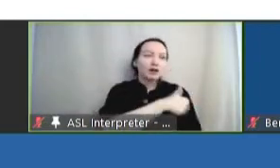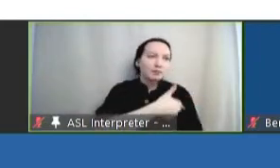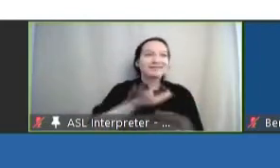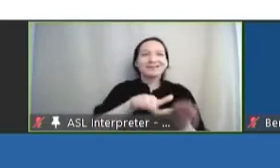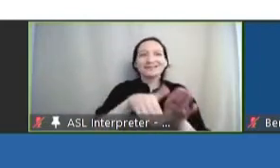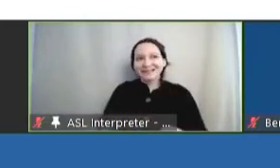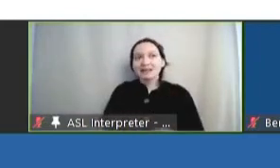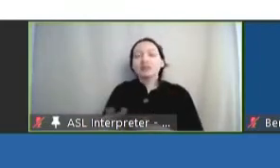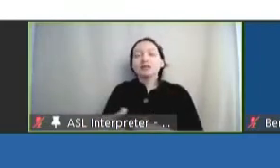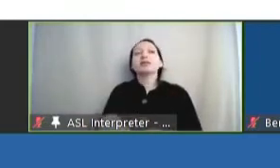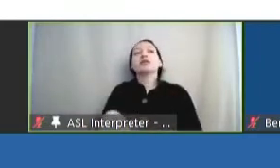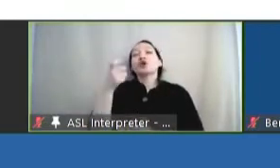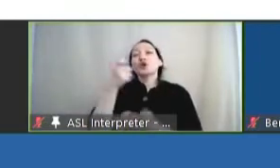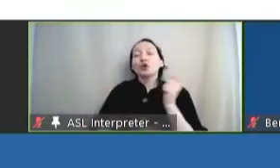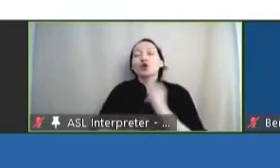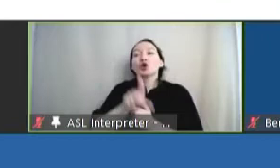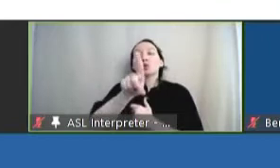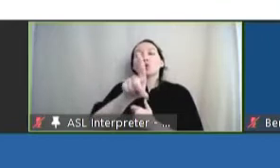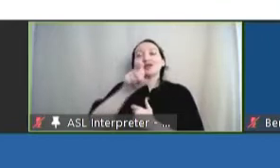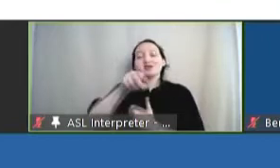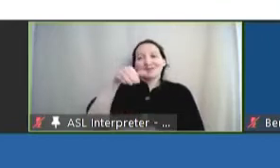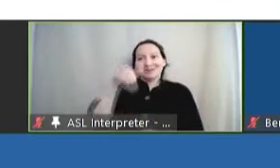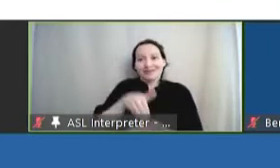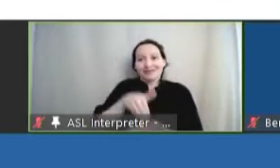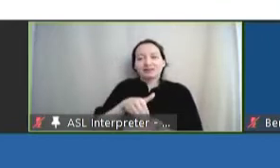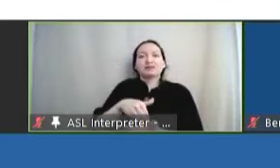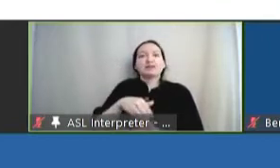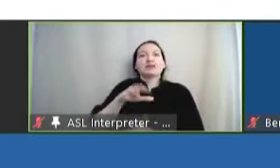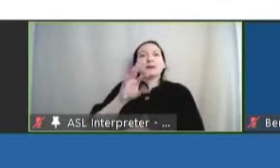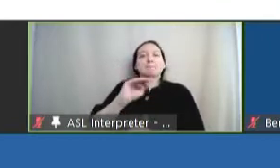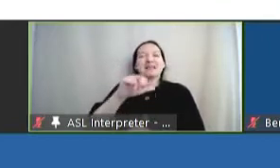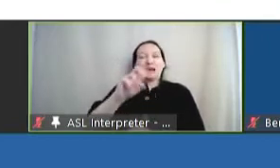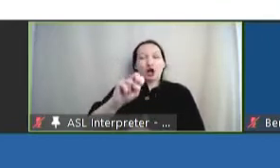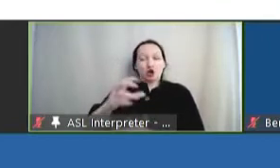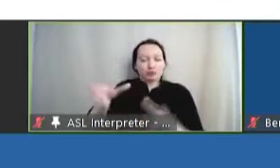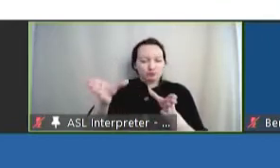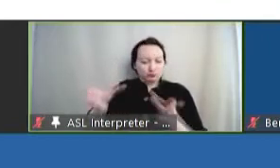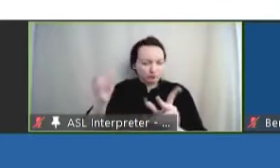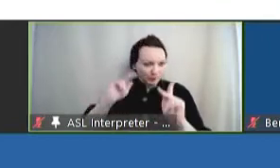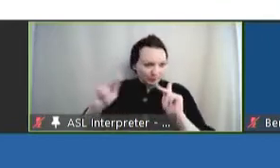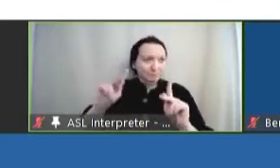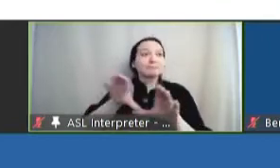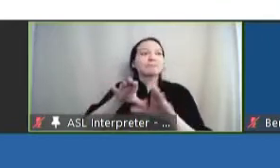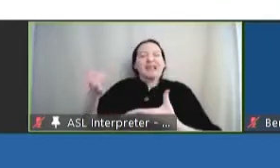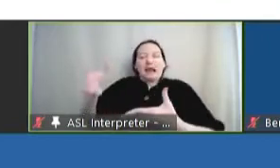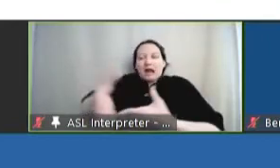100,000 Medicare Fee for Service beneficiaries. Those are the average vaccination rates.